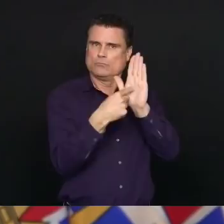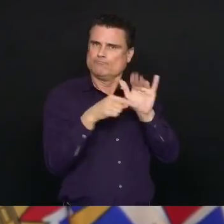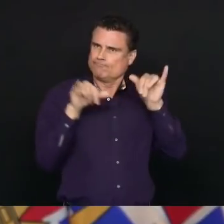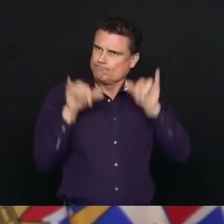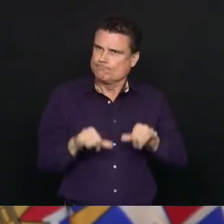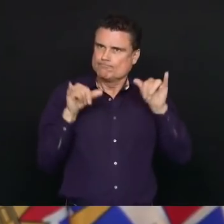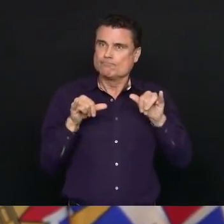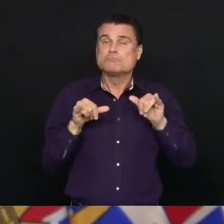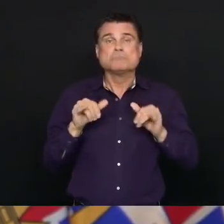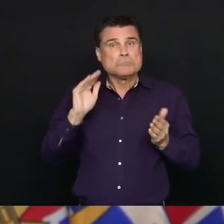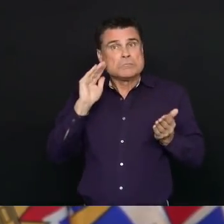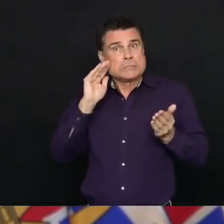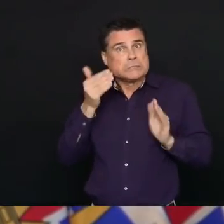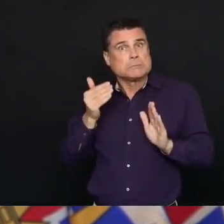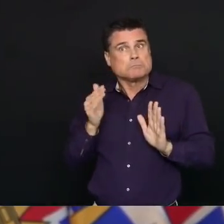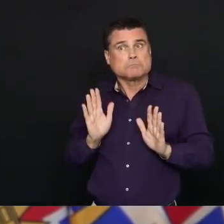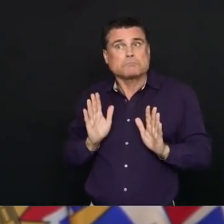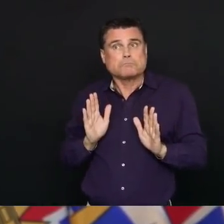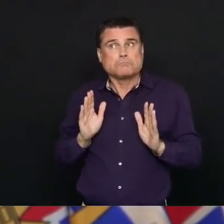As I have said we seem to be holding her own